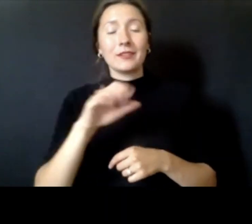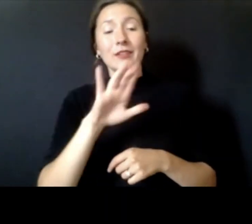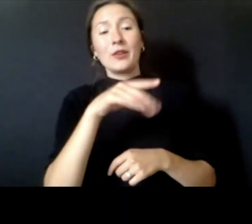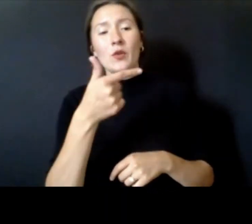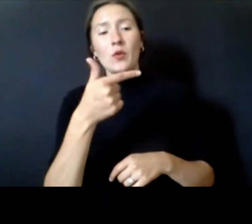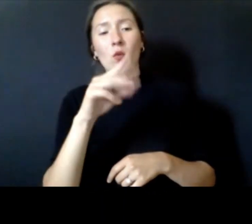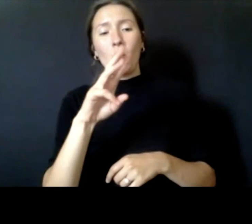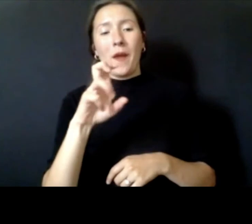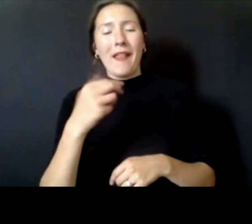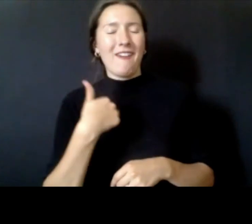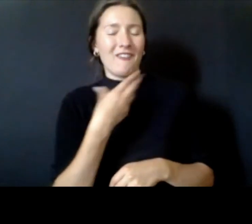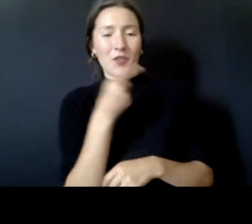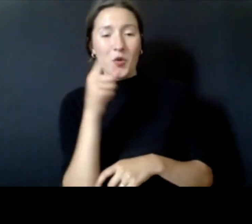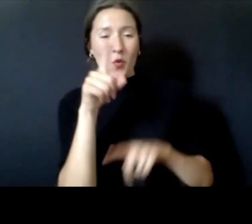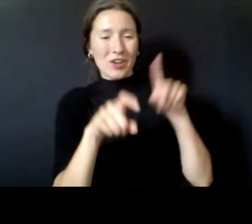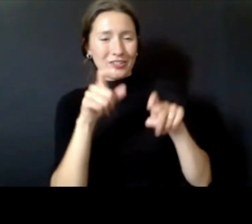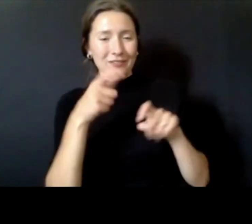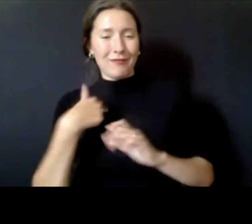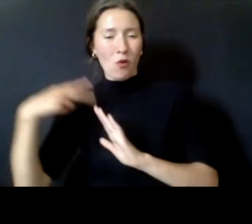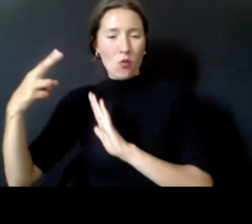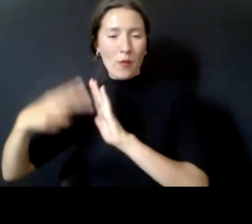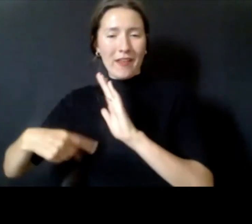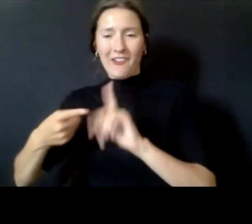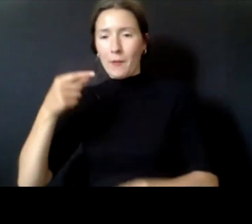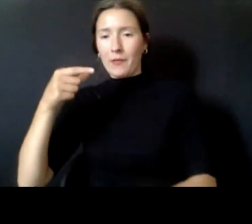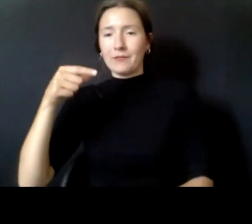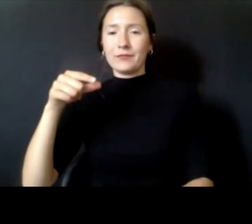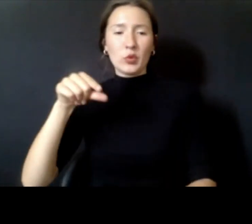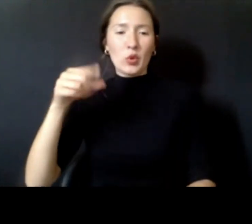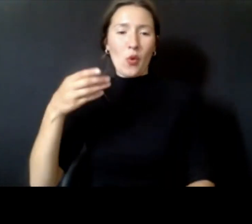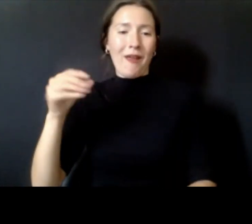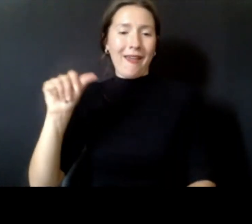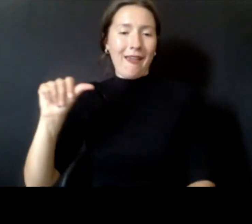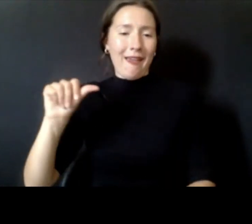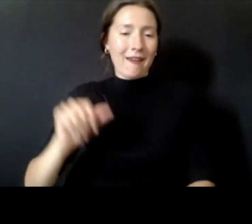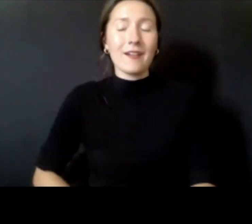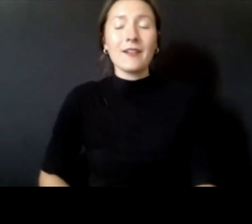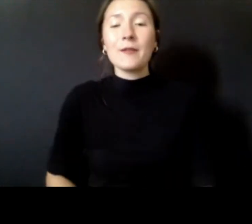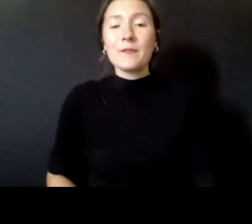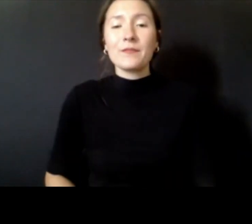area i just love some of these um some of these little posts in chat what was robina saying she